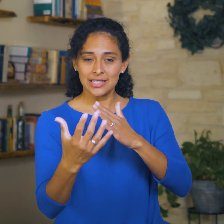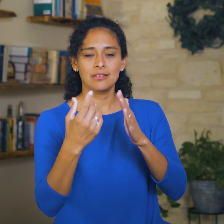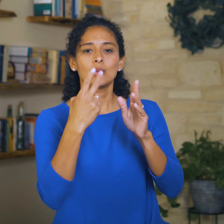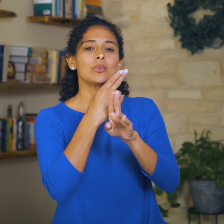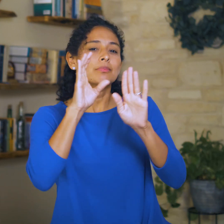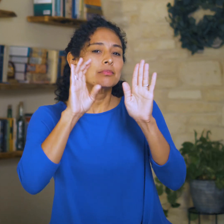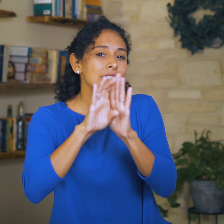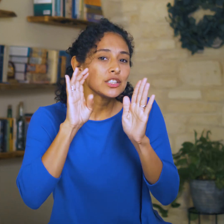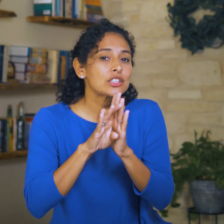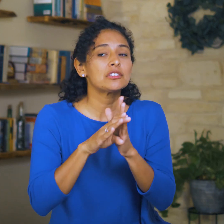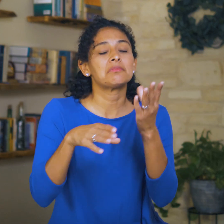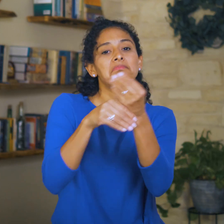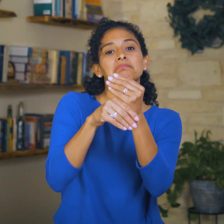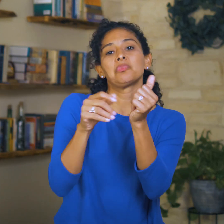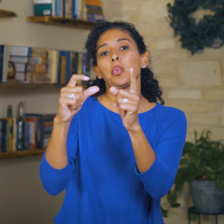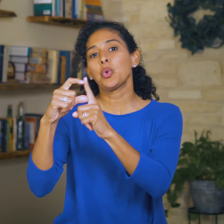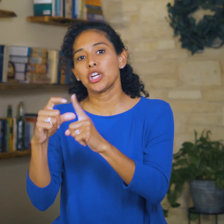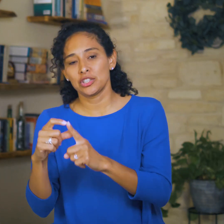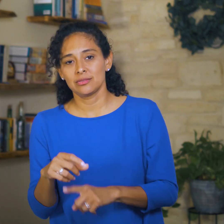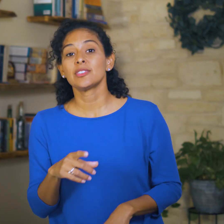that relies on images instead of, or in addition to, words.